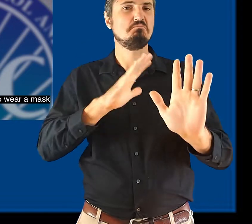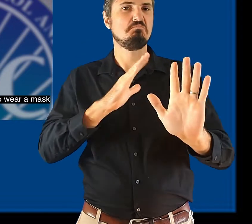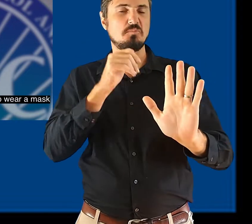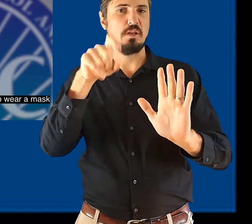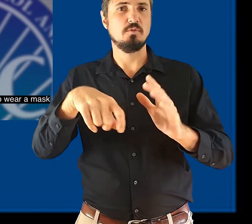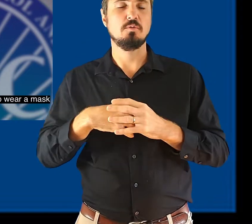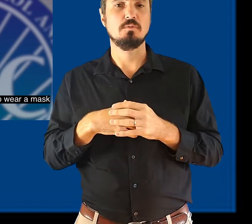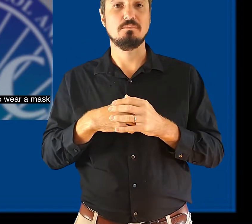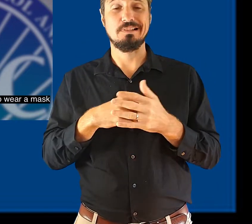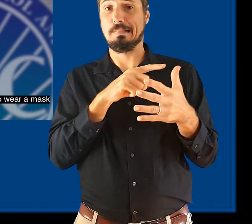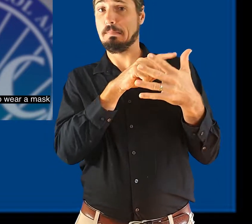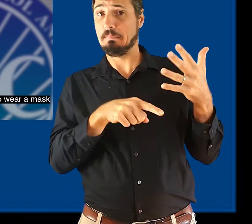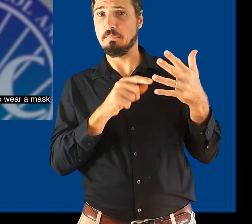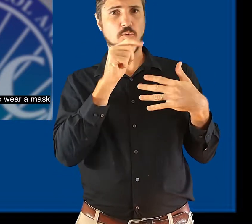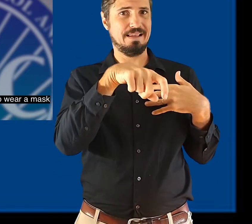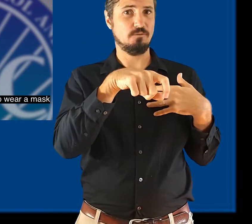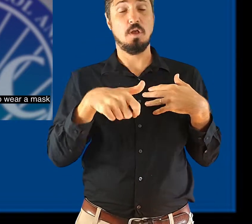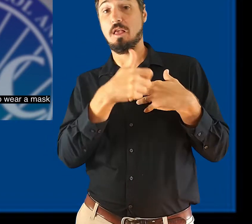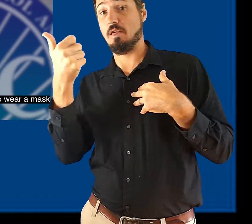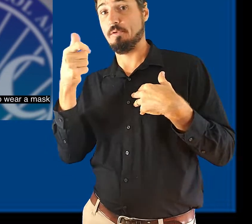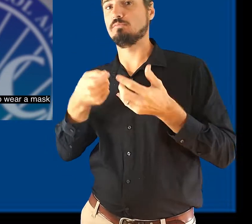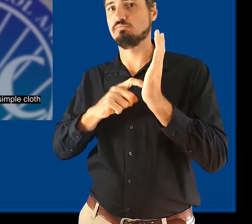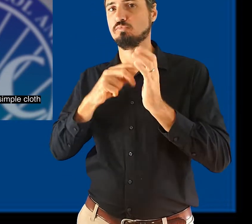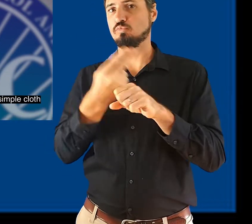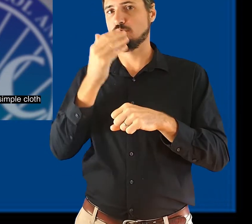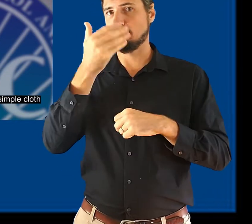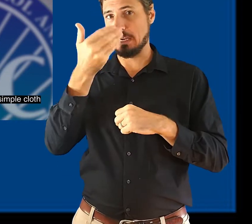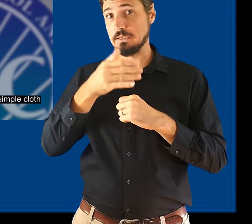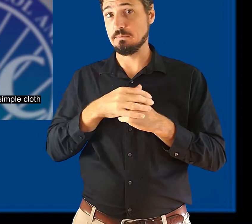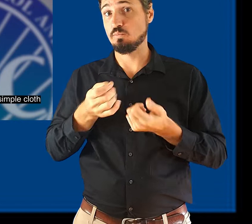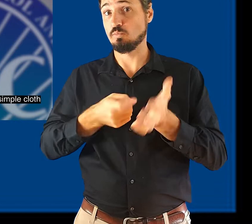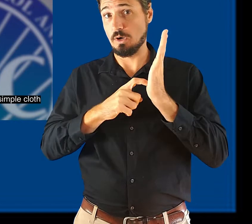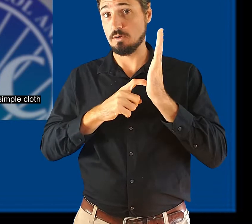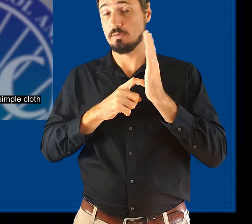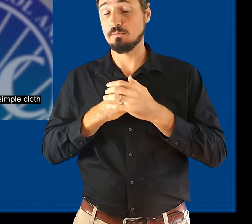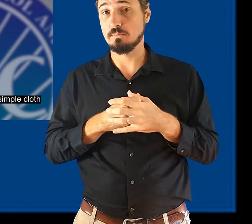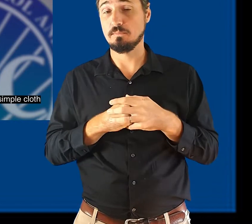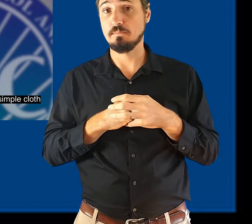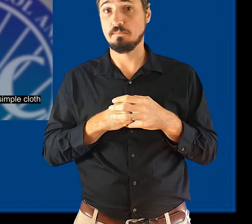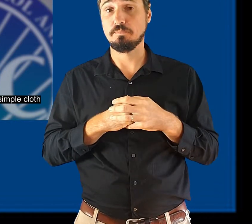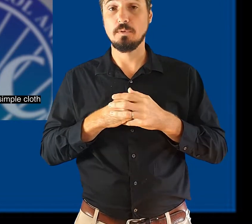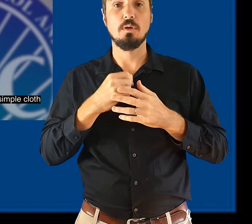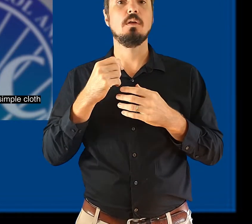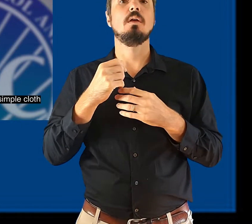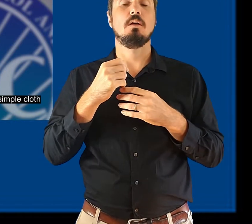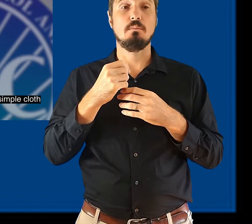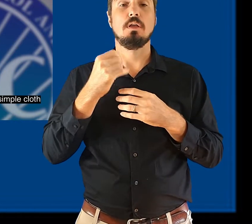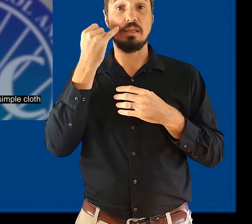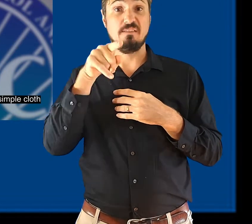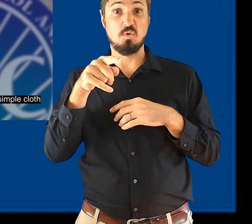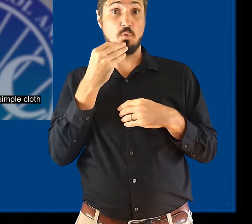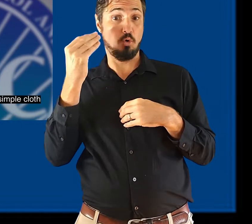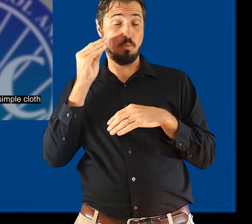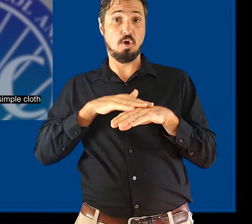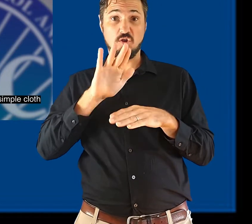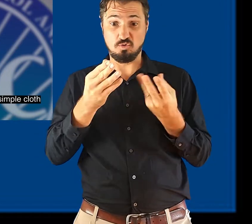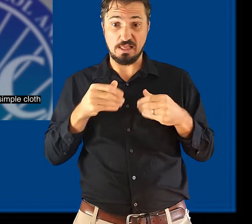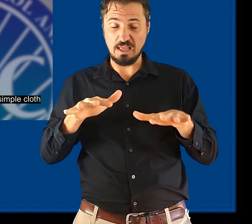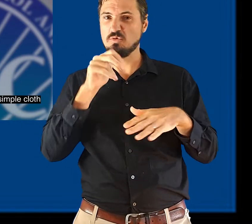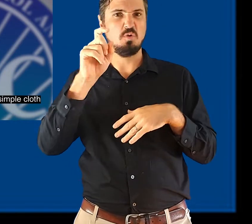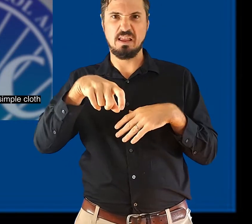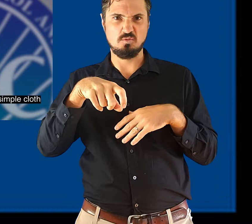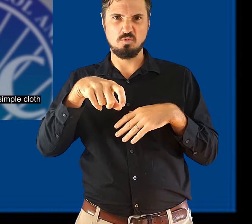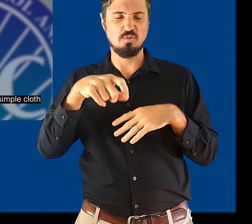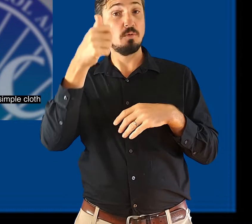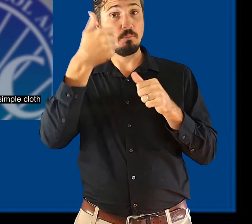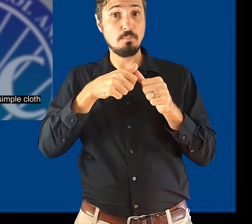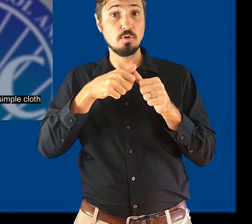As a reminder, the face coverings do not need to be a surgical or N-95 mask. A simple cloth covering, such as a t-shirt or bandana, is sufficient.